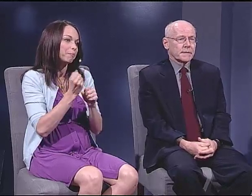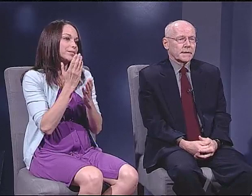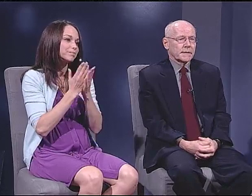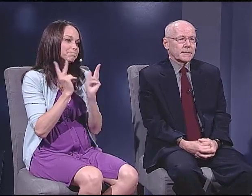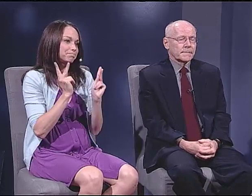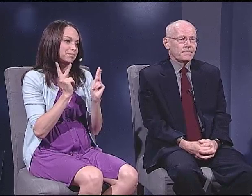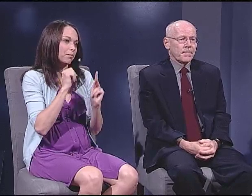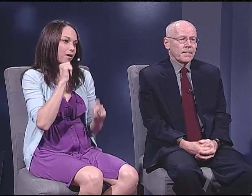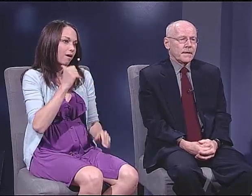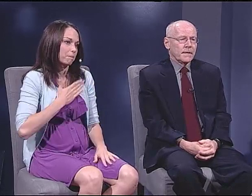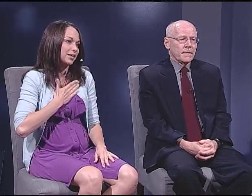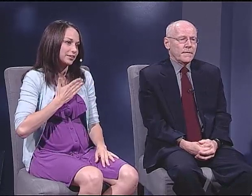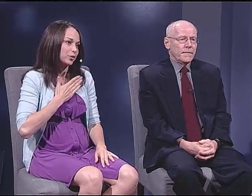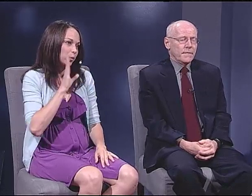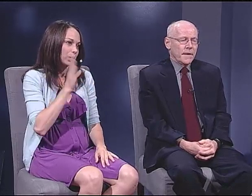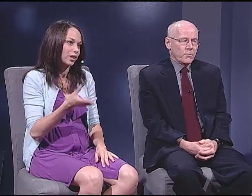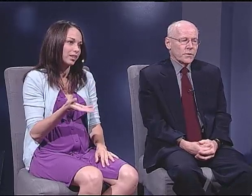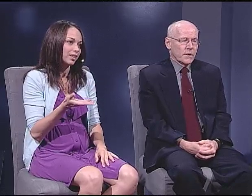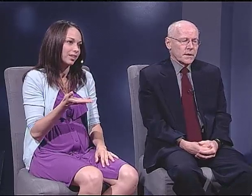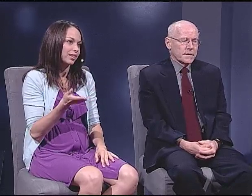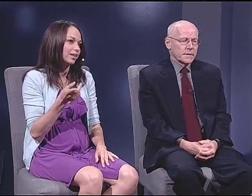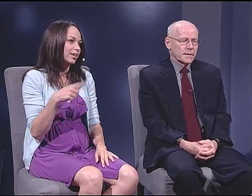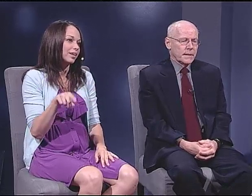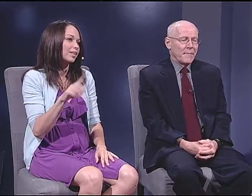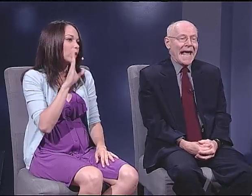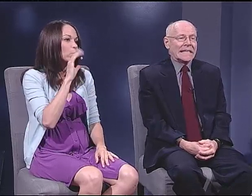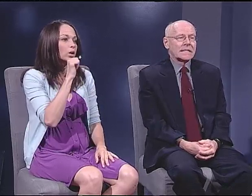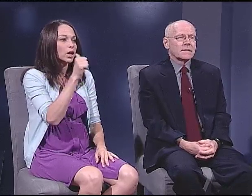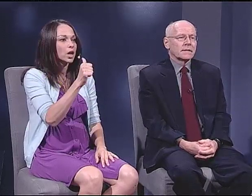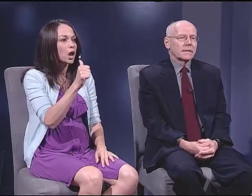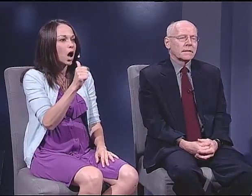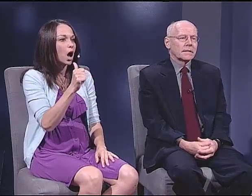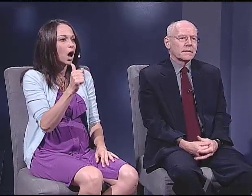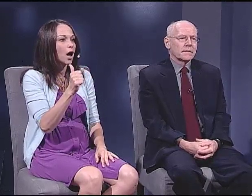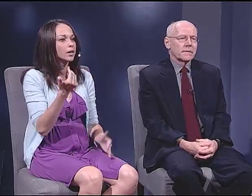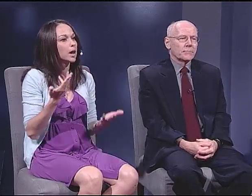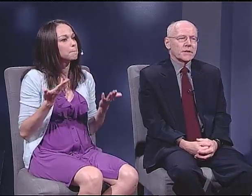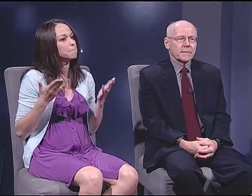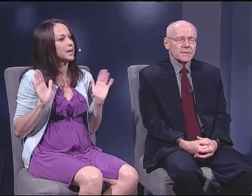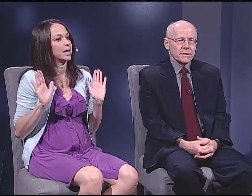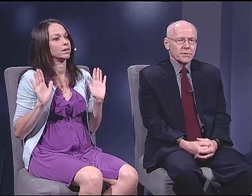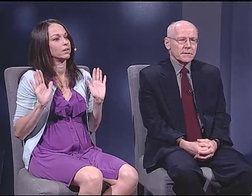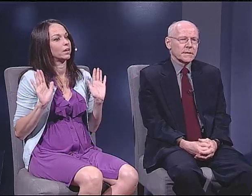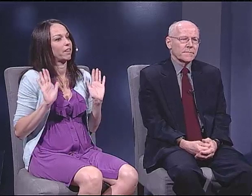because they will not abandon their presuppositions even